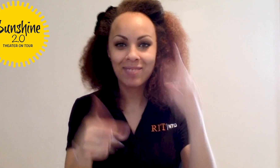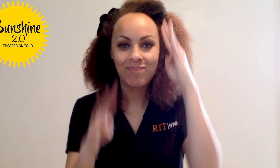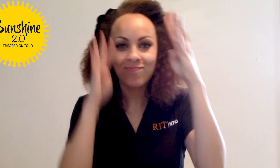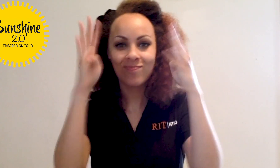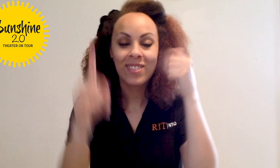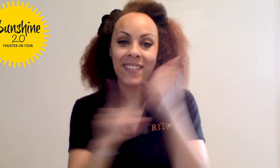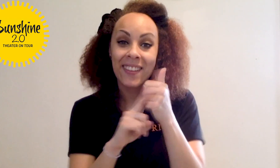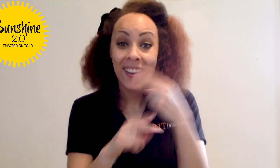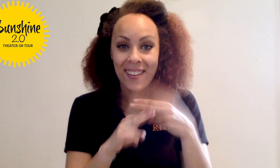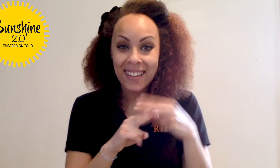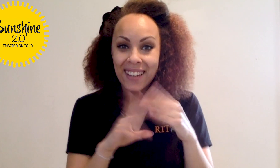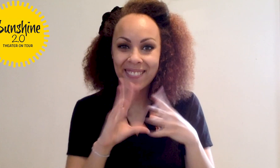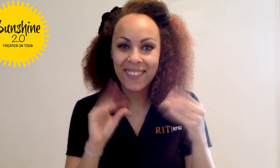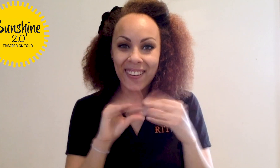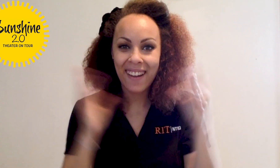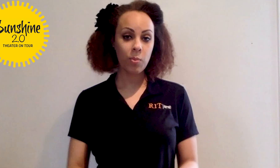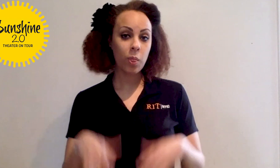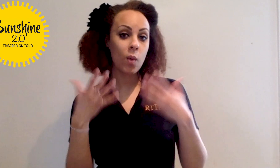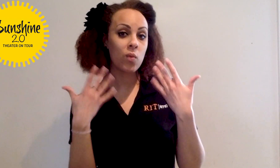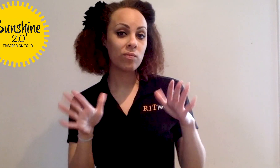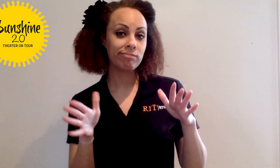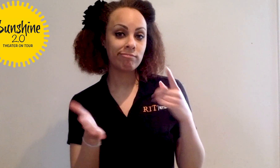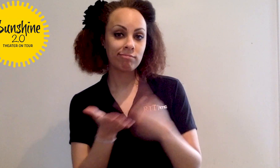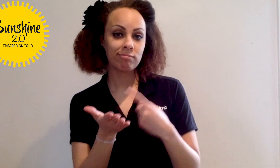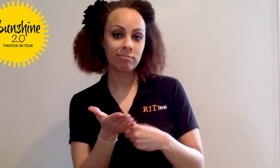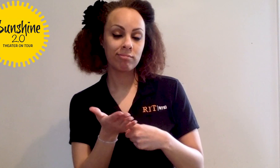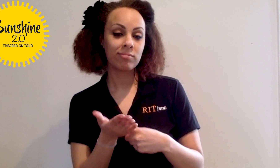Then, it’ll be your turn to create your own name story!